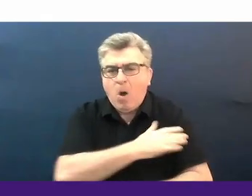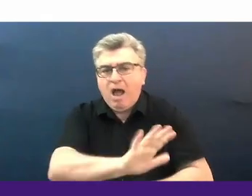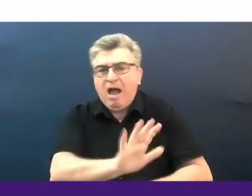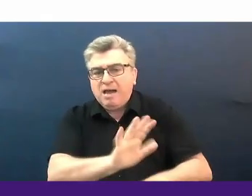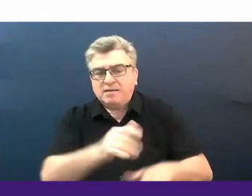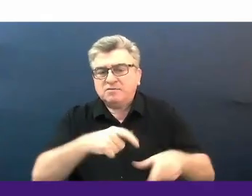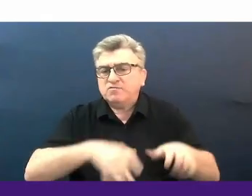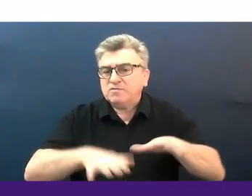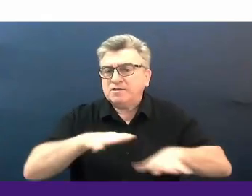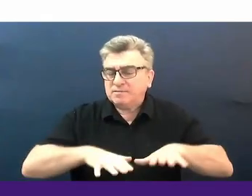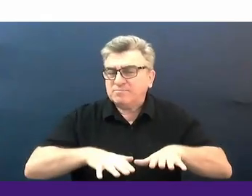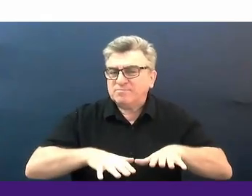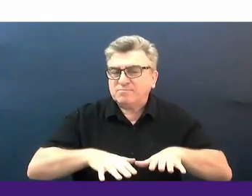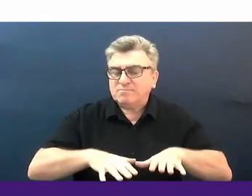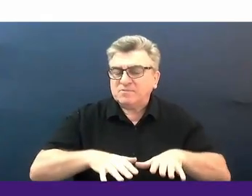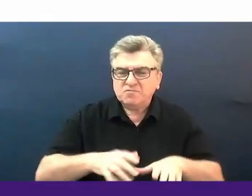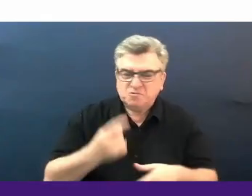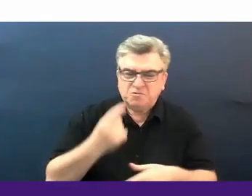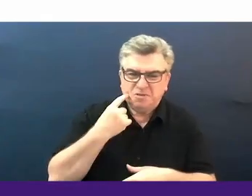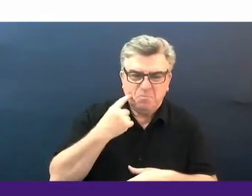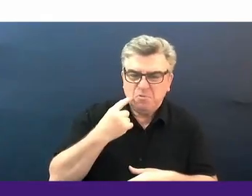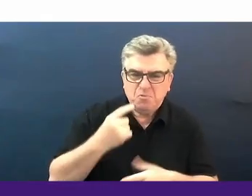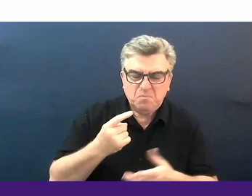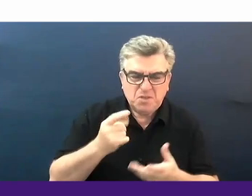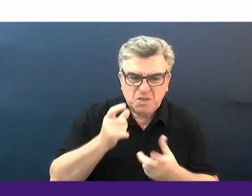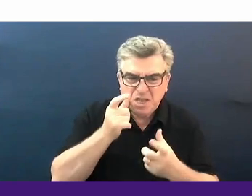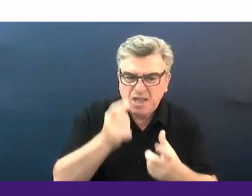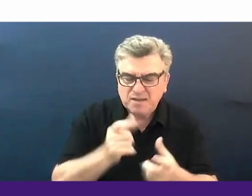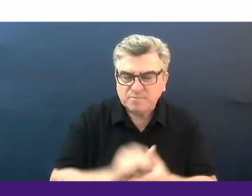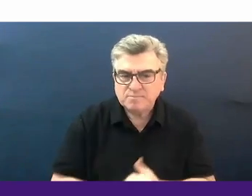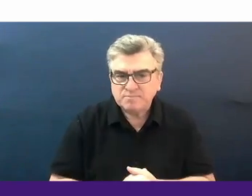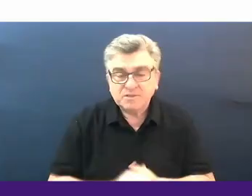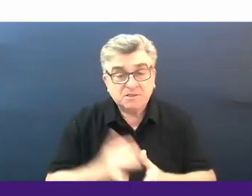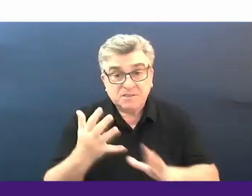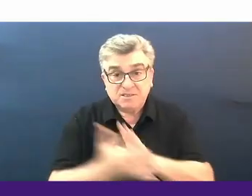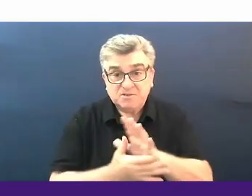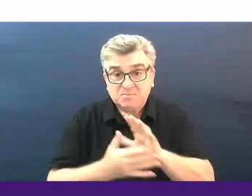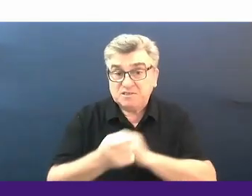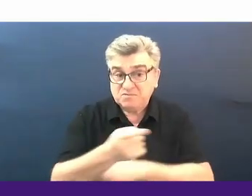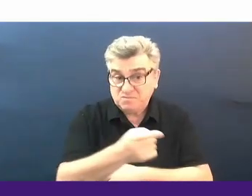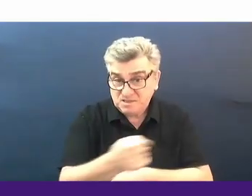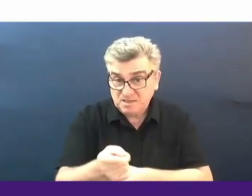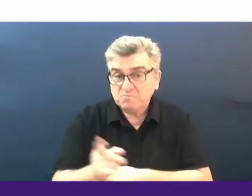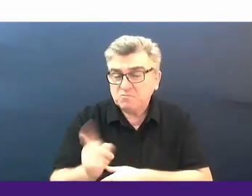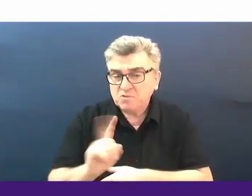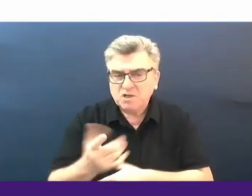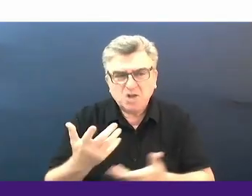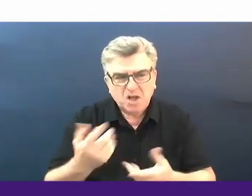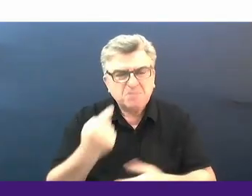access to healthcare. This often means from their perspective that blood tests, immunizations,